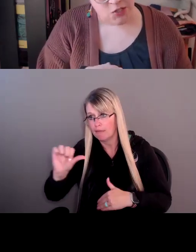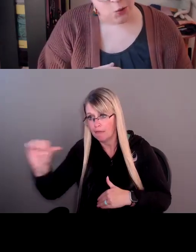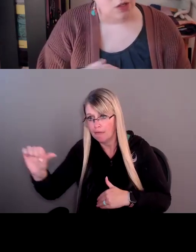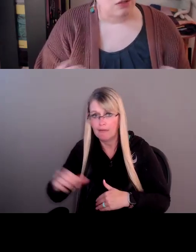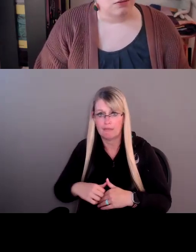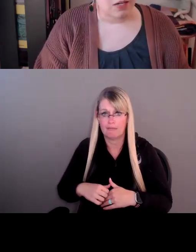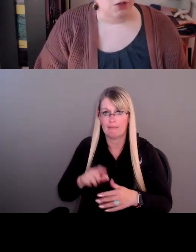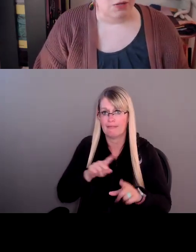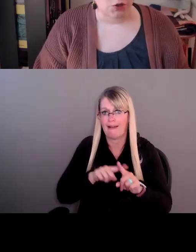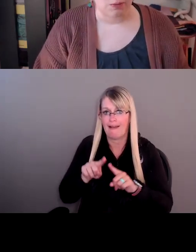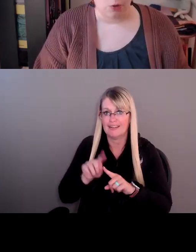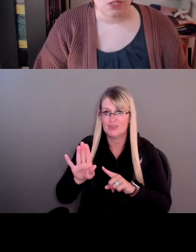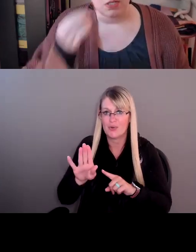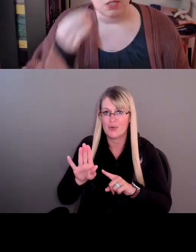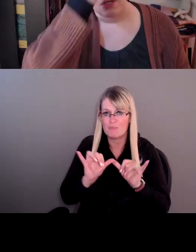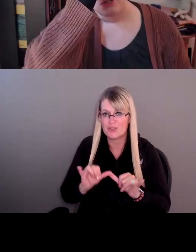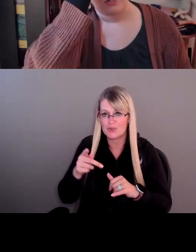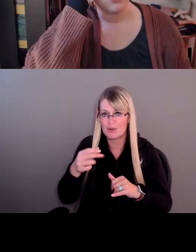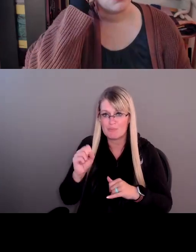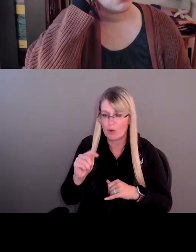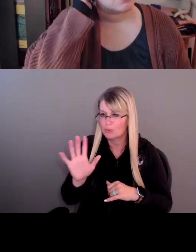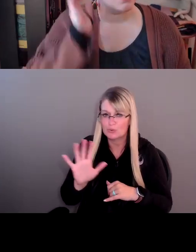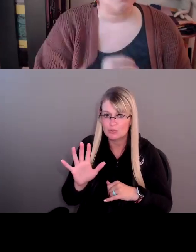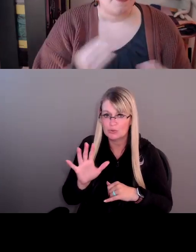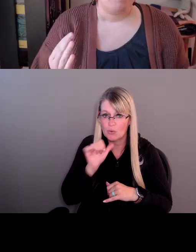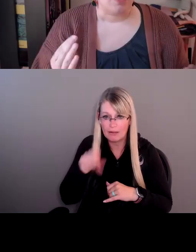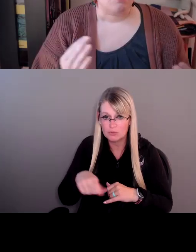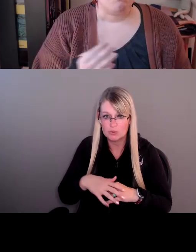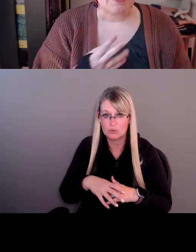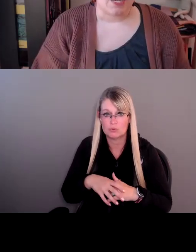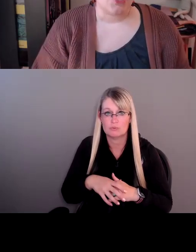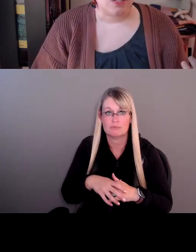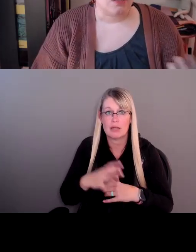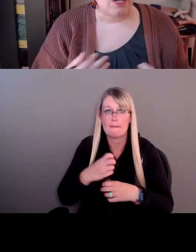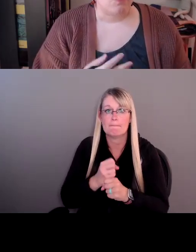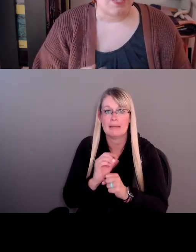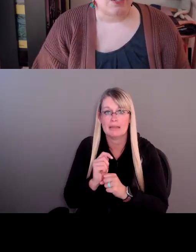your measuring post. As you're measuring stick. Make it actually, make how you